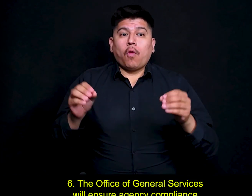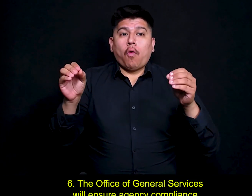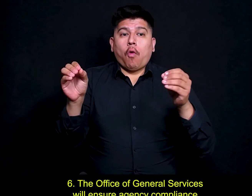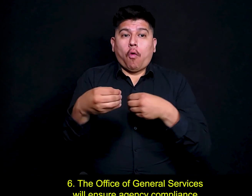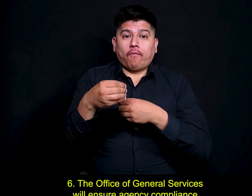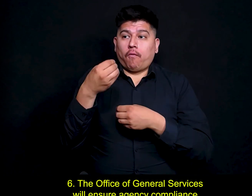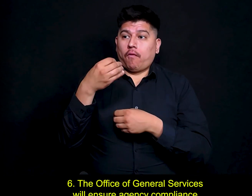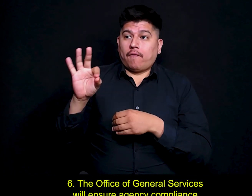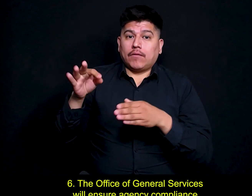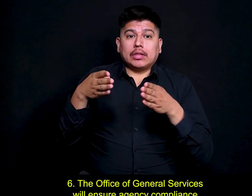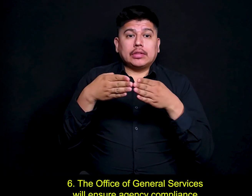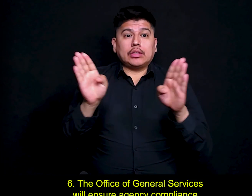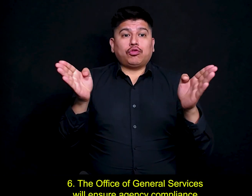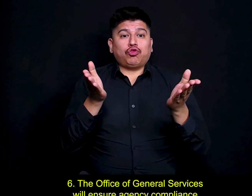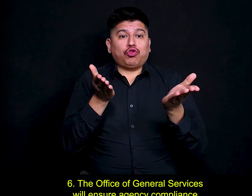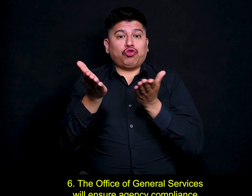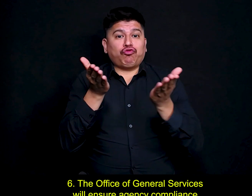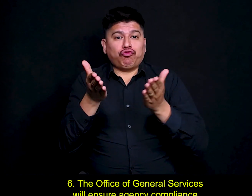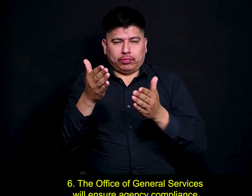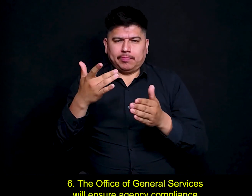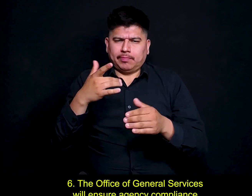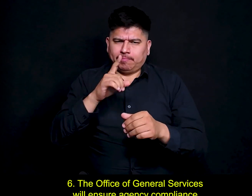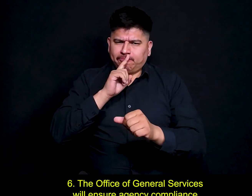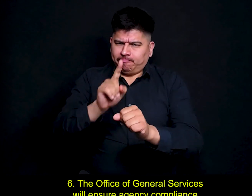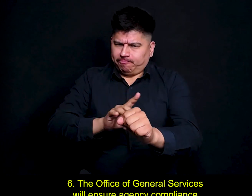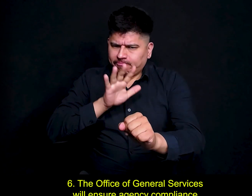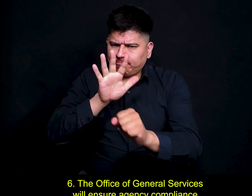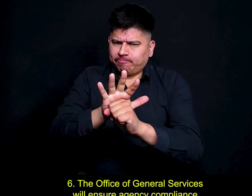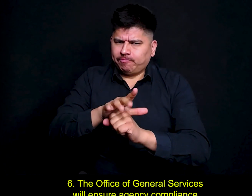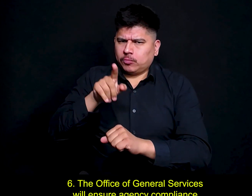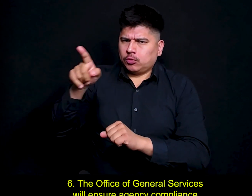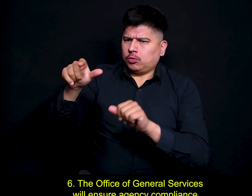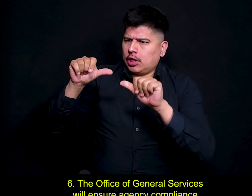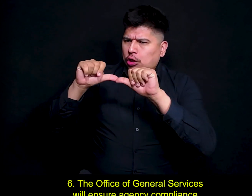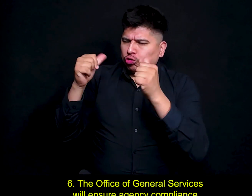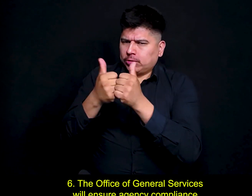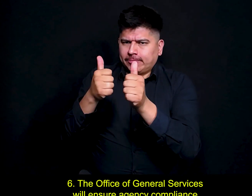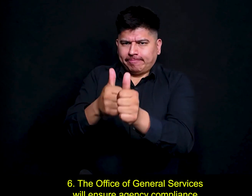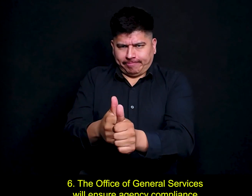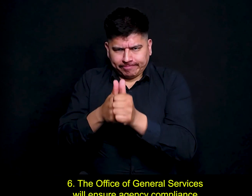6. The Office of General Services will ensure agency compliance